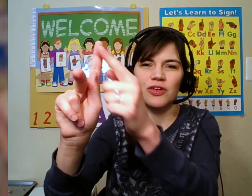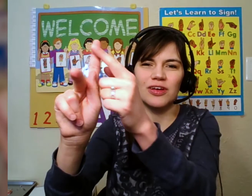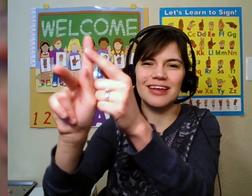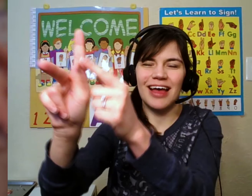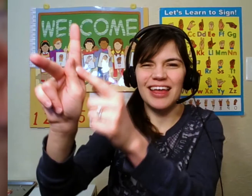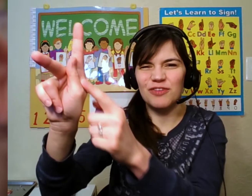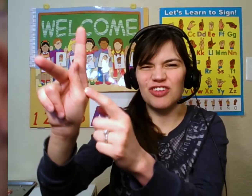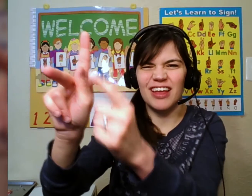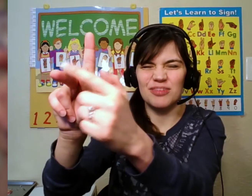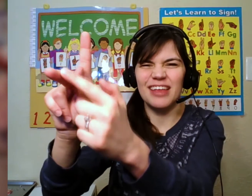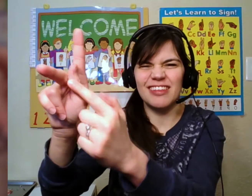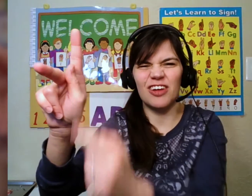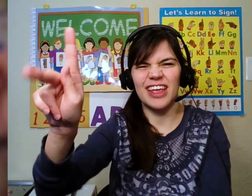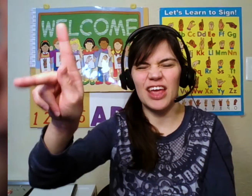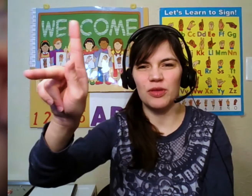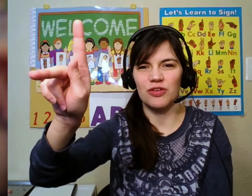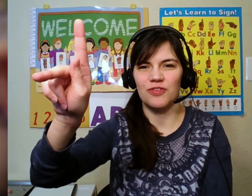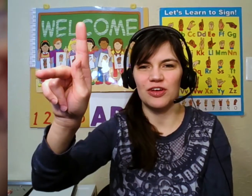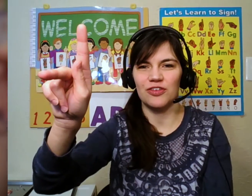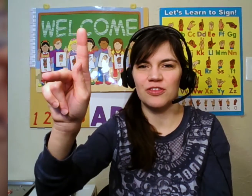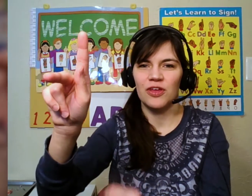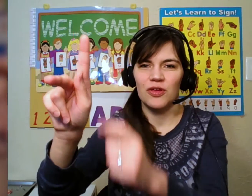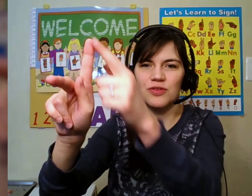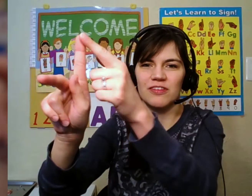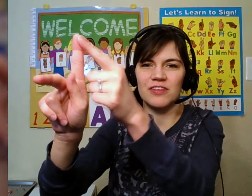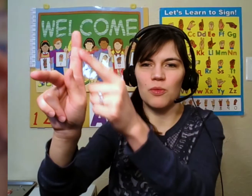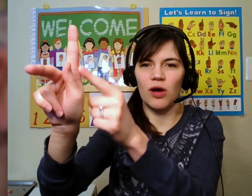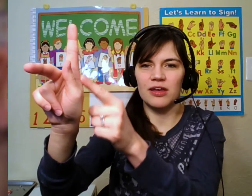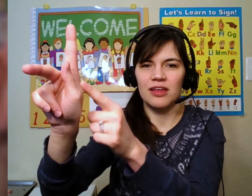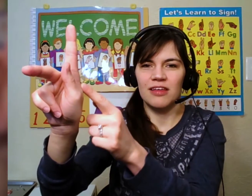you're kind of trying to make the letter K with your fingers. You can see one